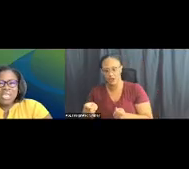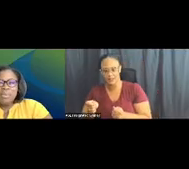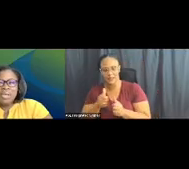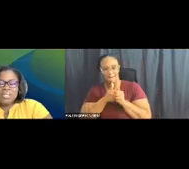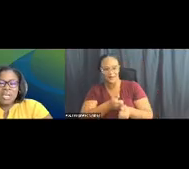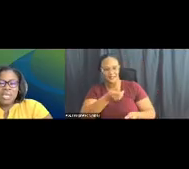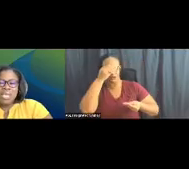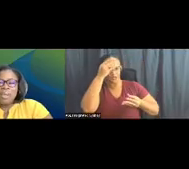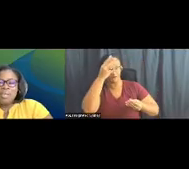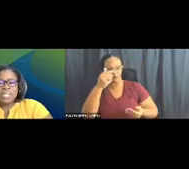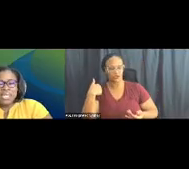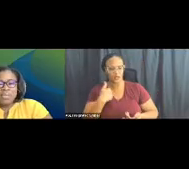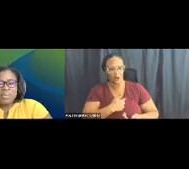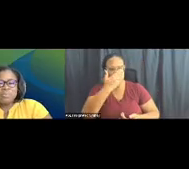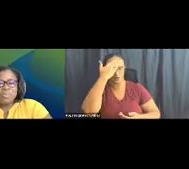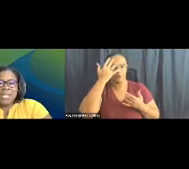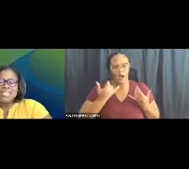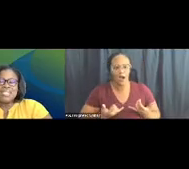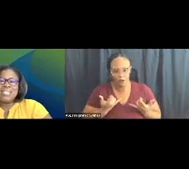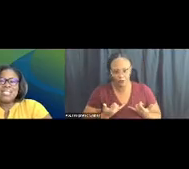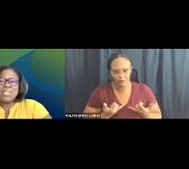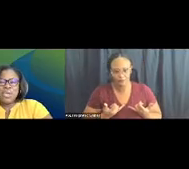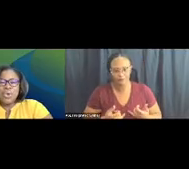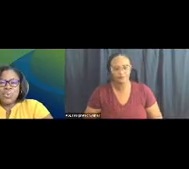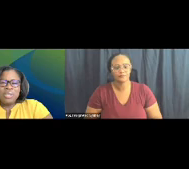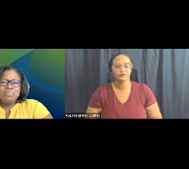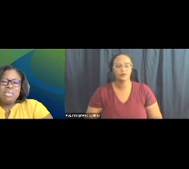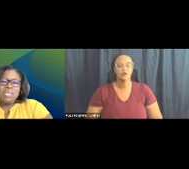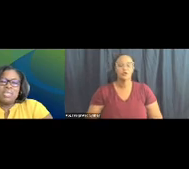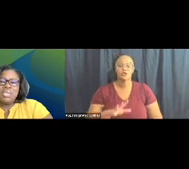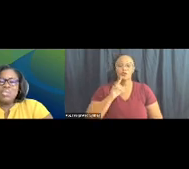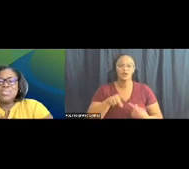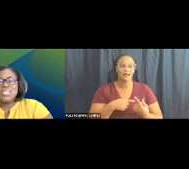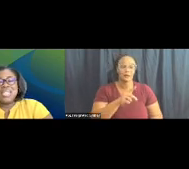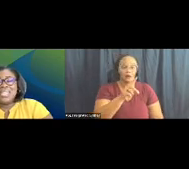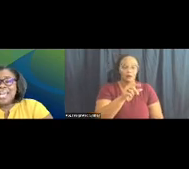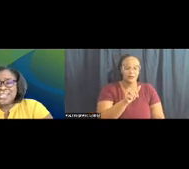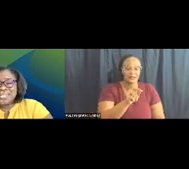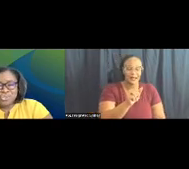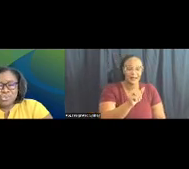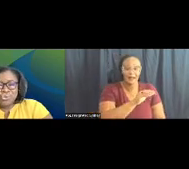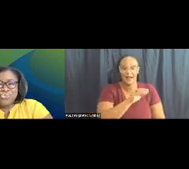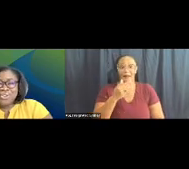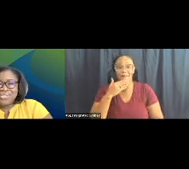we're thinking about and talking about data best practices, we mean using data as a tool